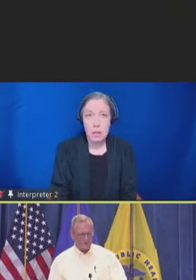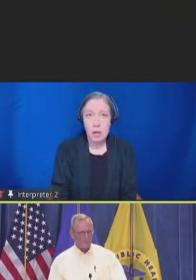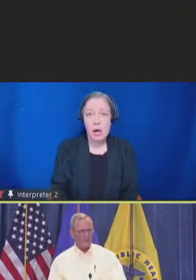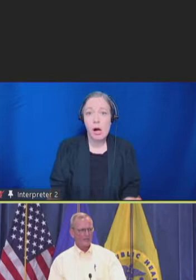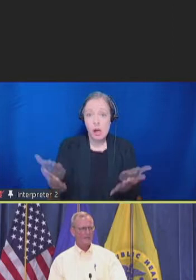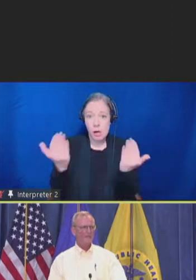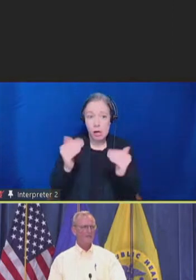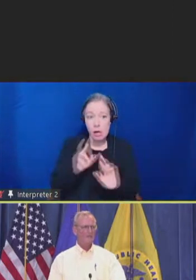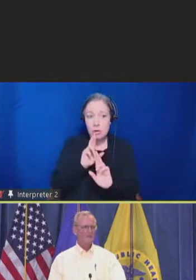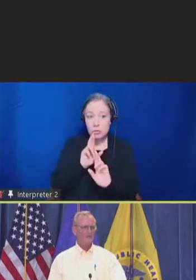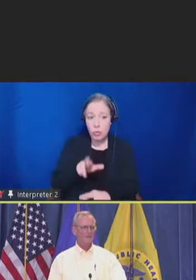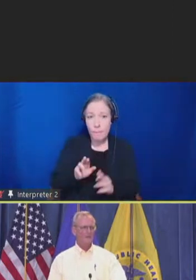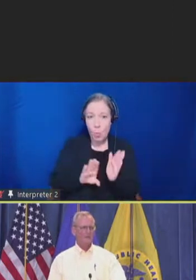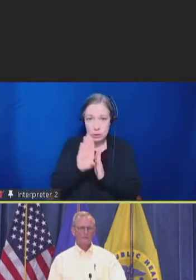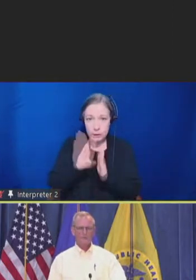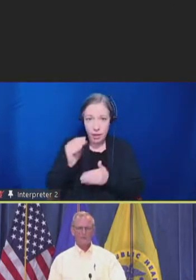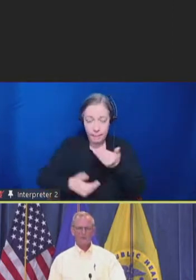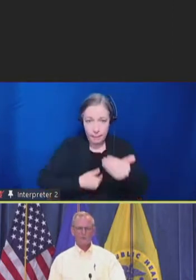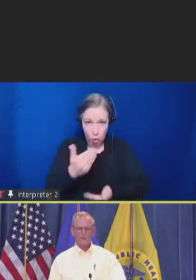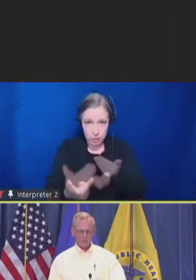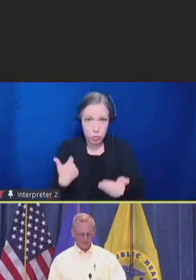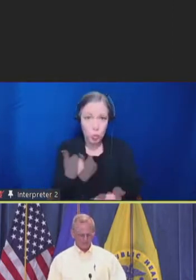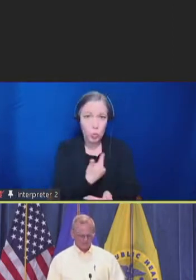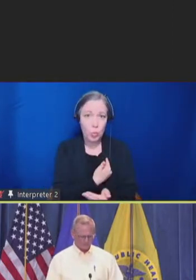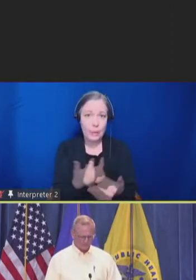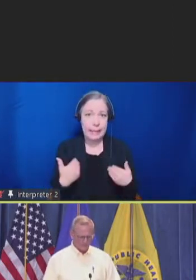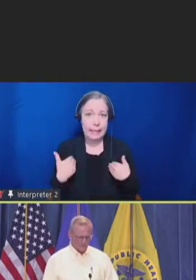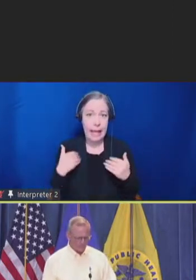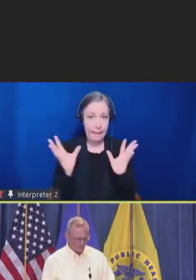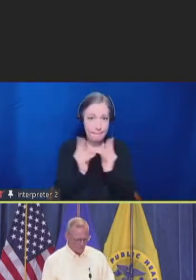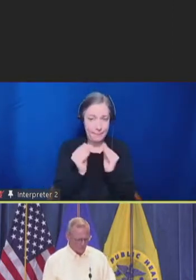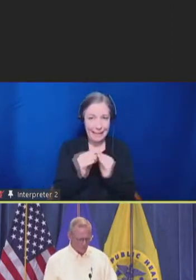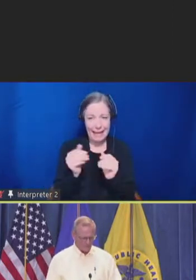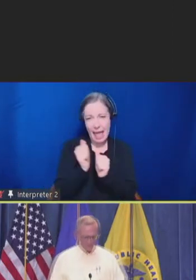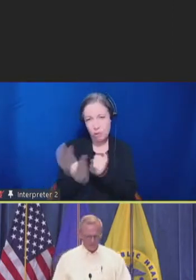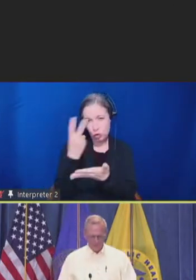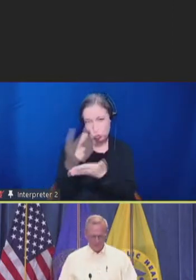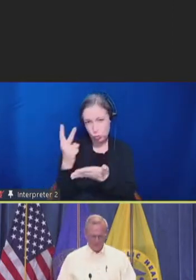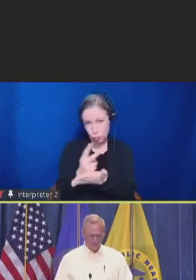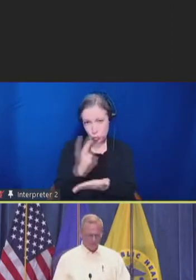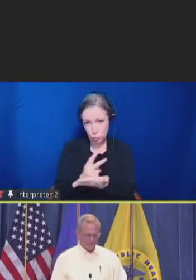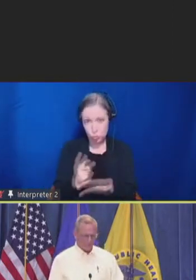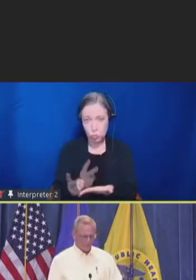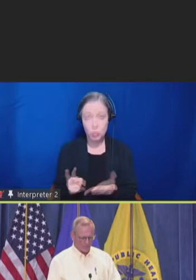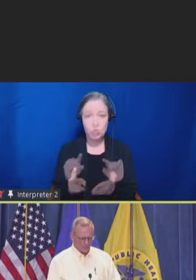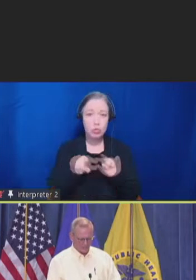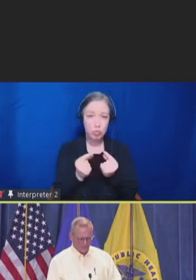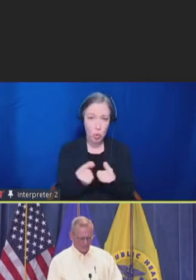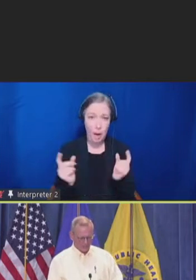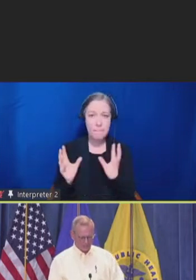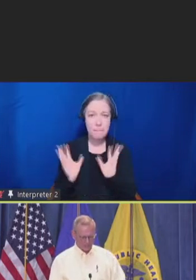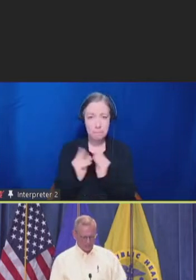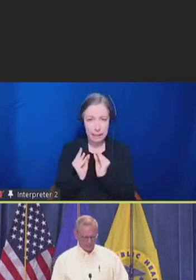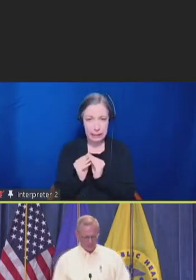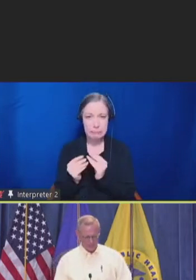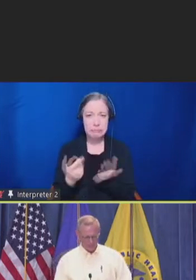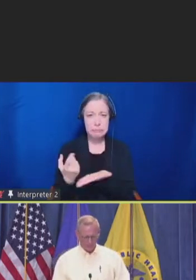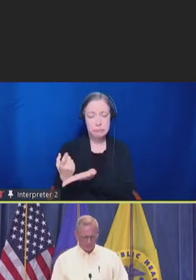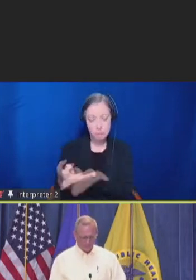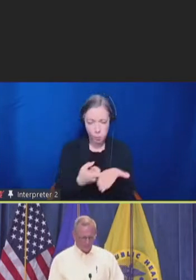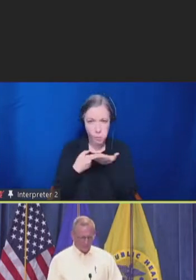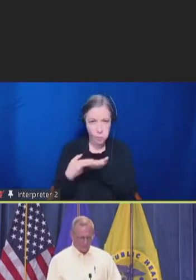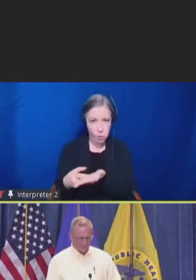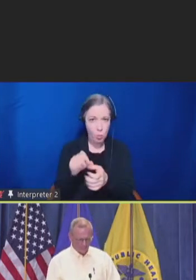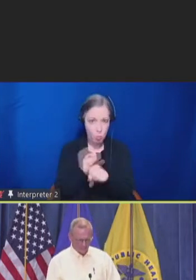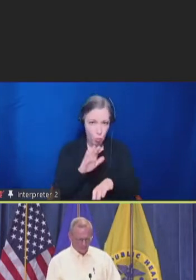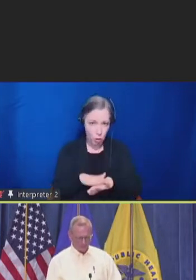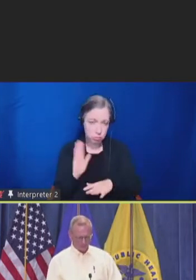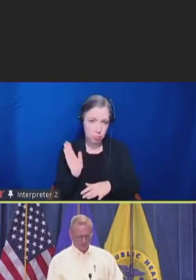We met every other week as a group and worked on the tasks that needed attending.